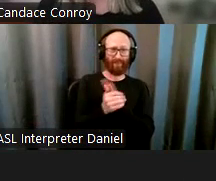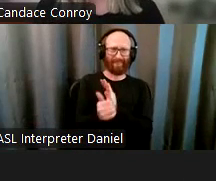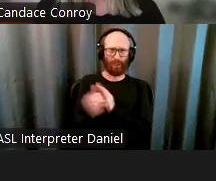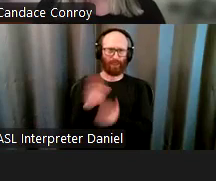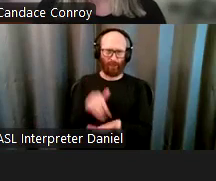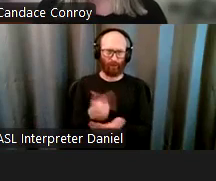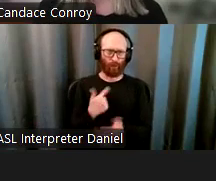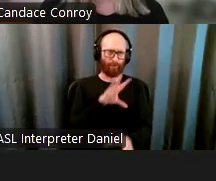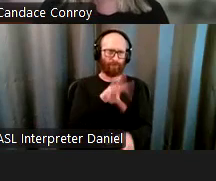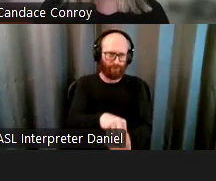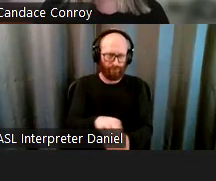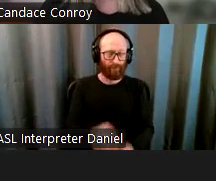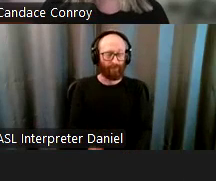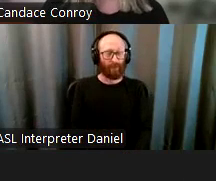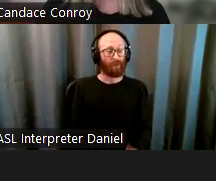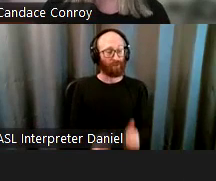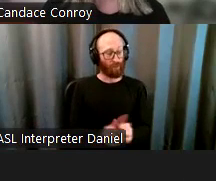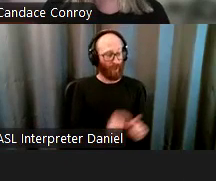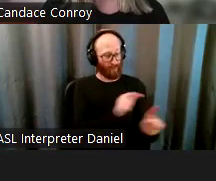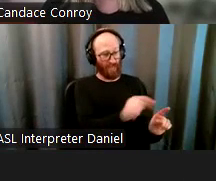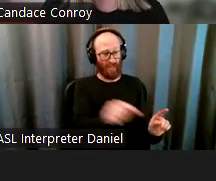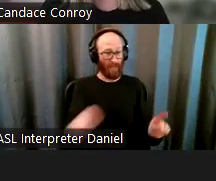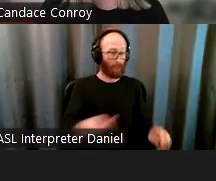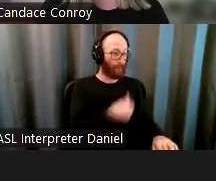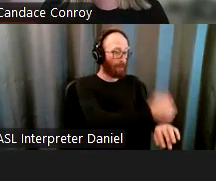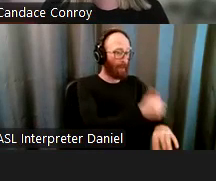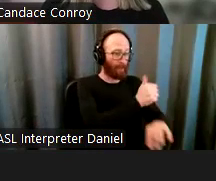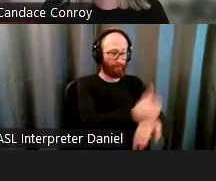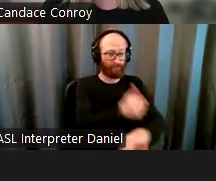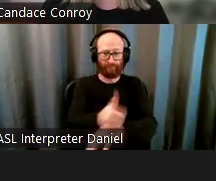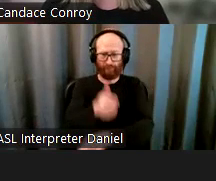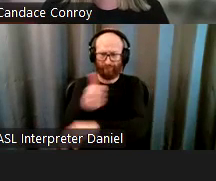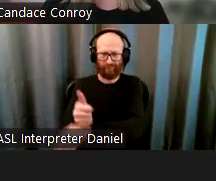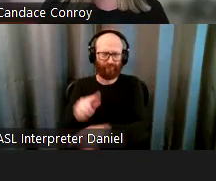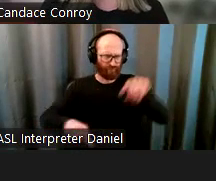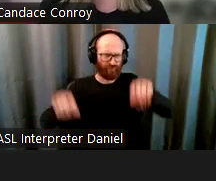models vary right, as they would with any curriculum. This is based on of